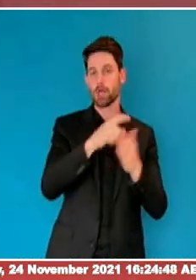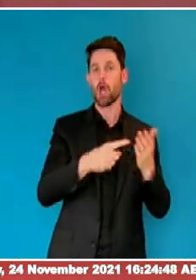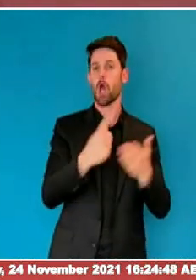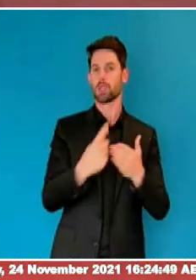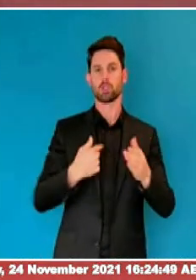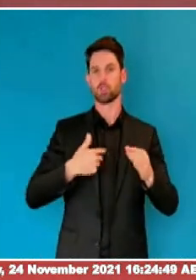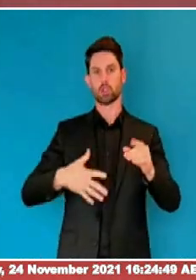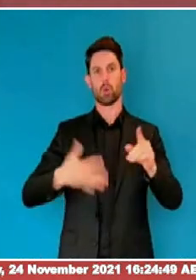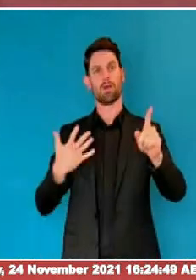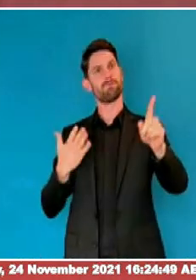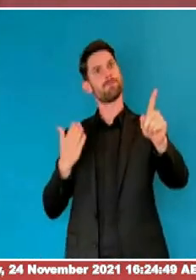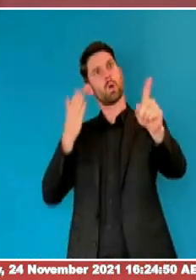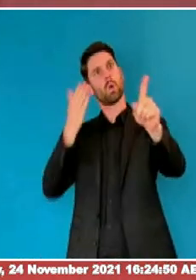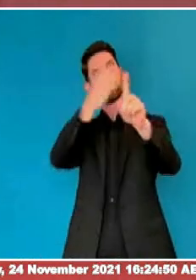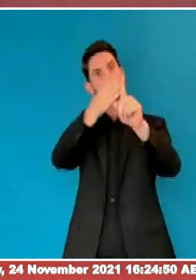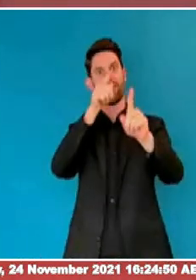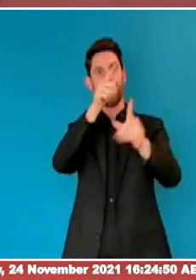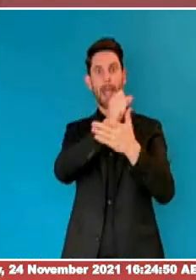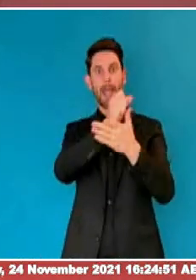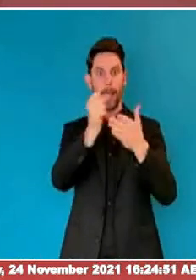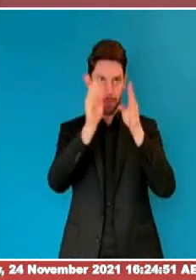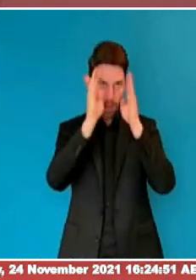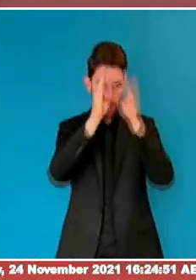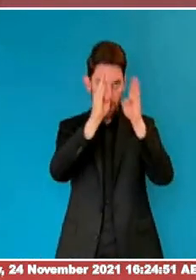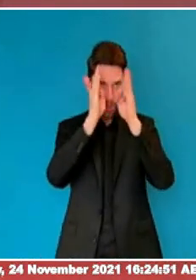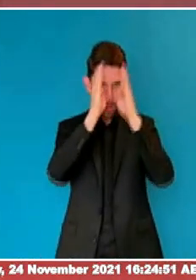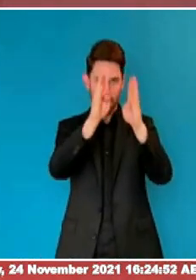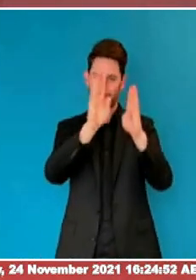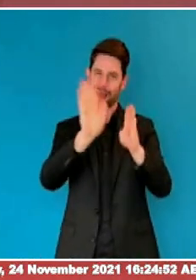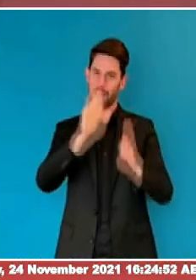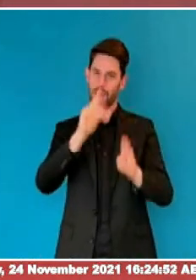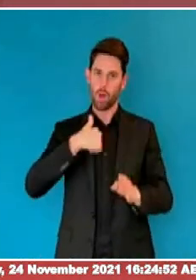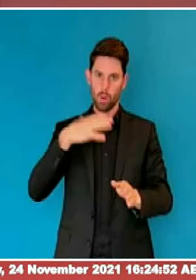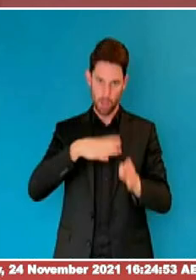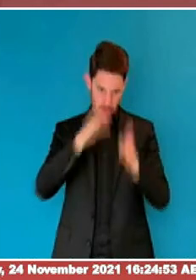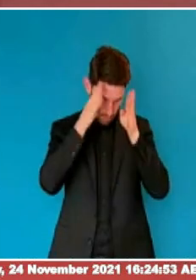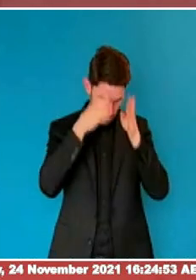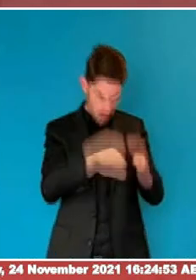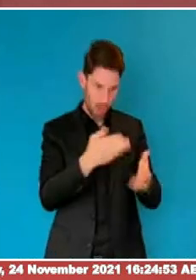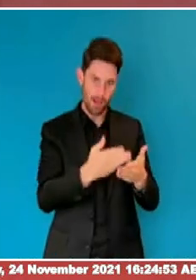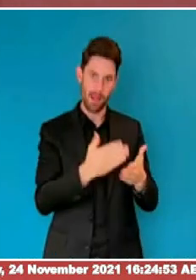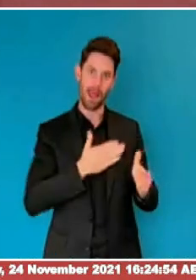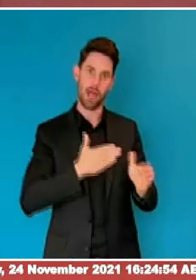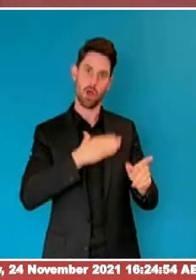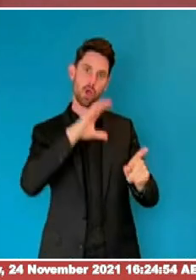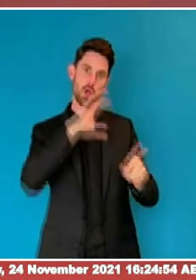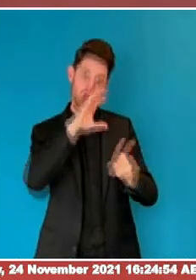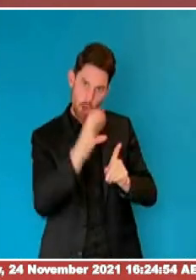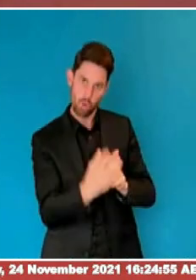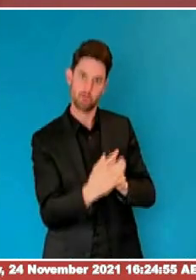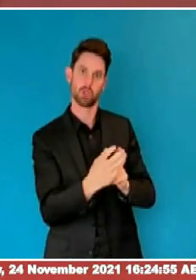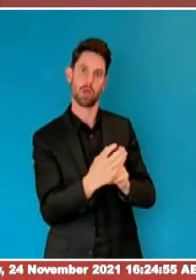What we want to do is focus on the culture and the measure of success will be in a